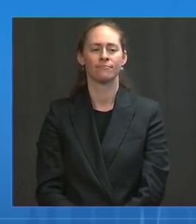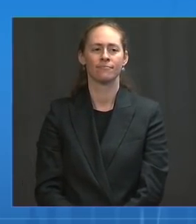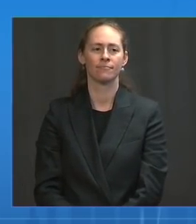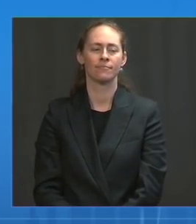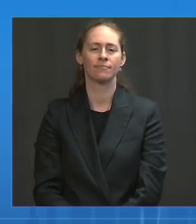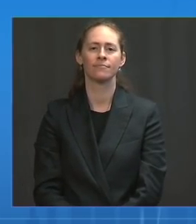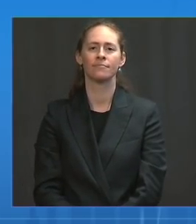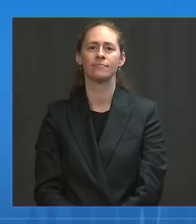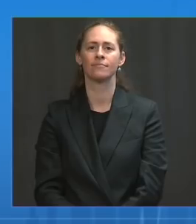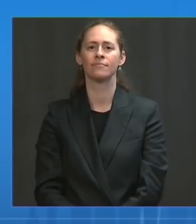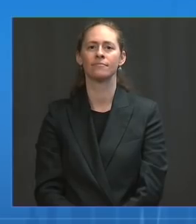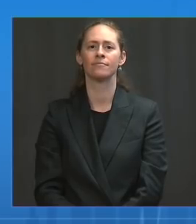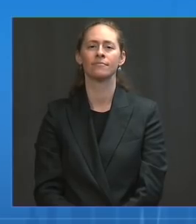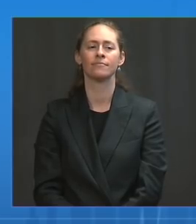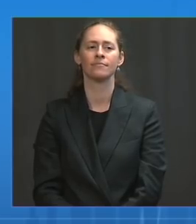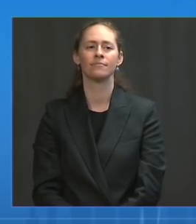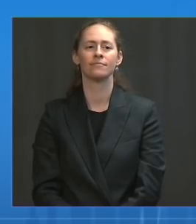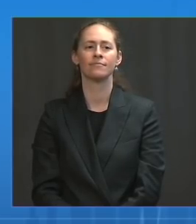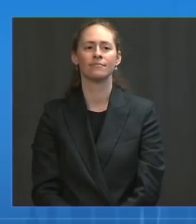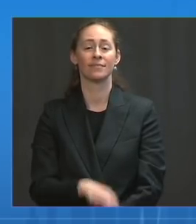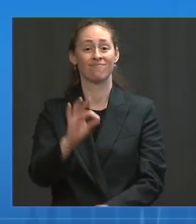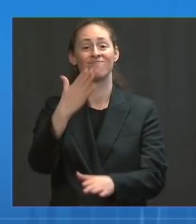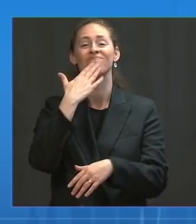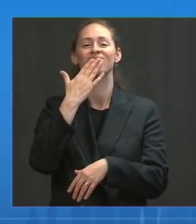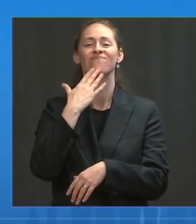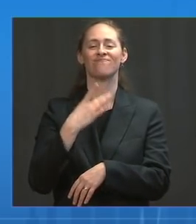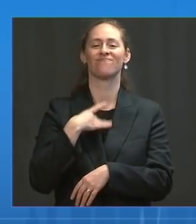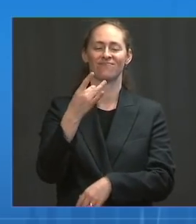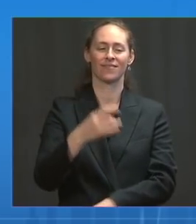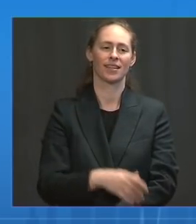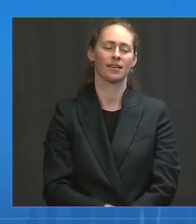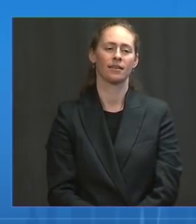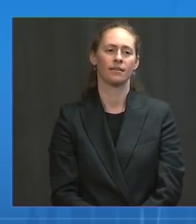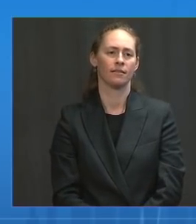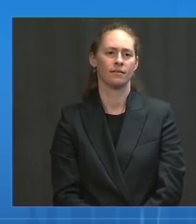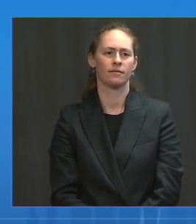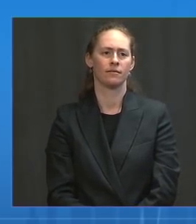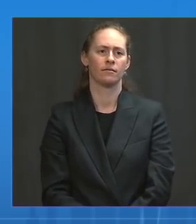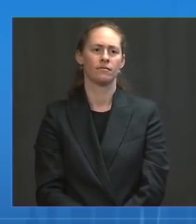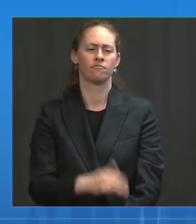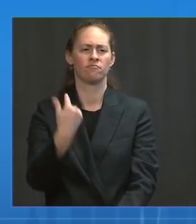The Press: Thanks so much for taking my question. This one, at hand, going to Dr. Fauci. I'm wondering if you could talk